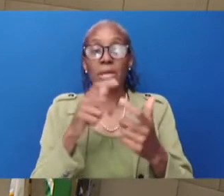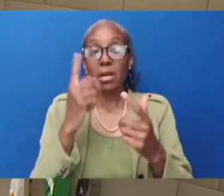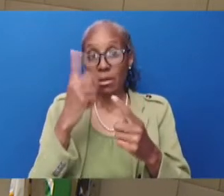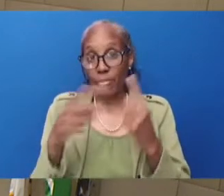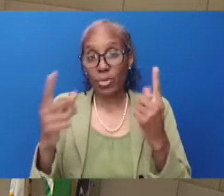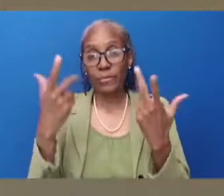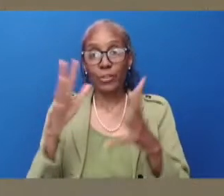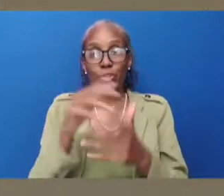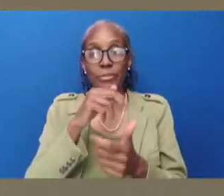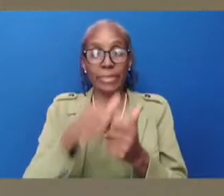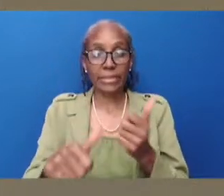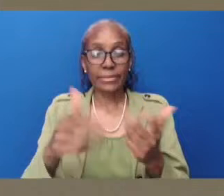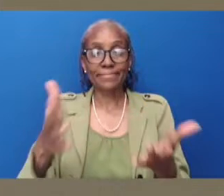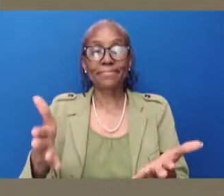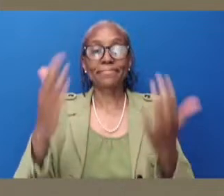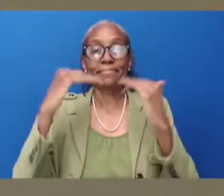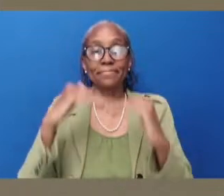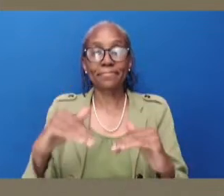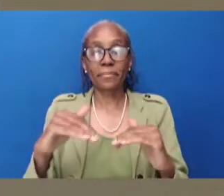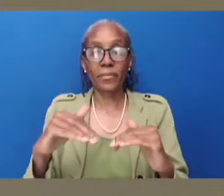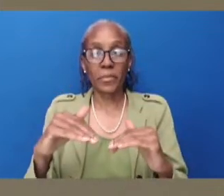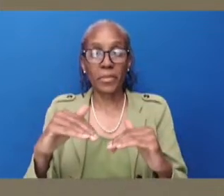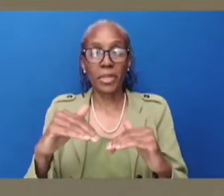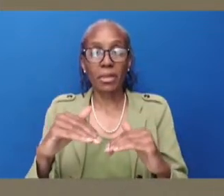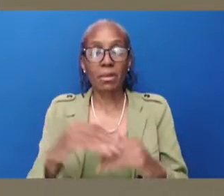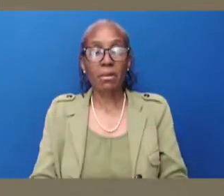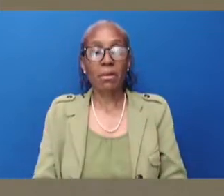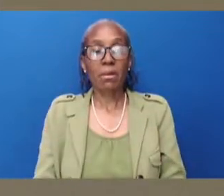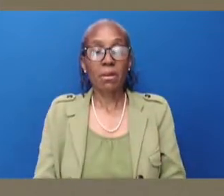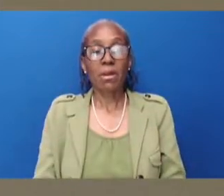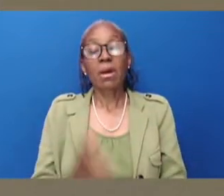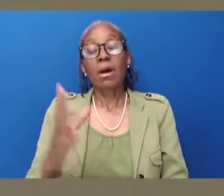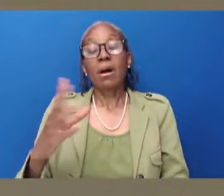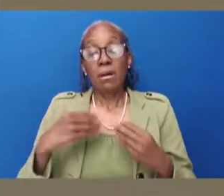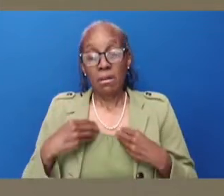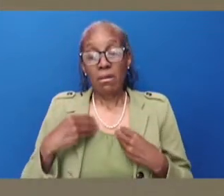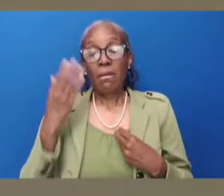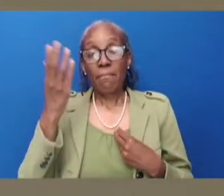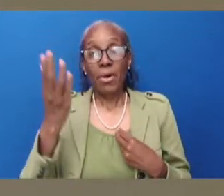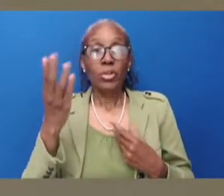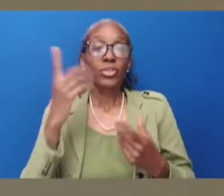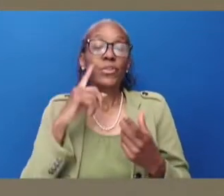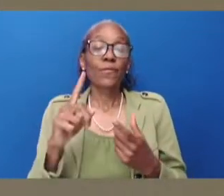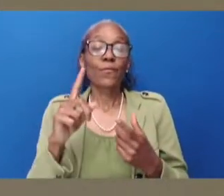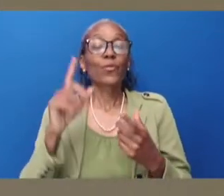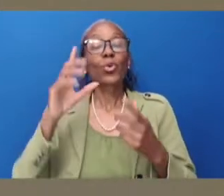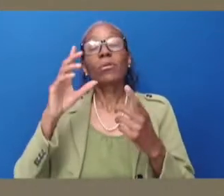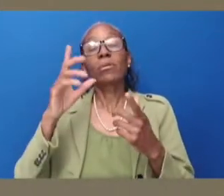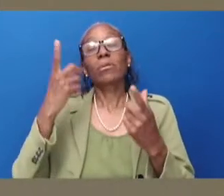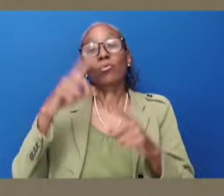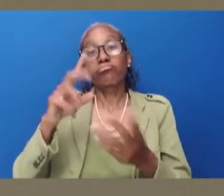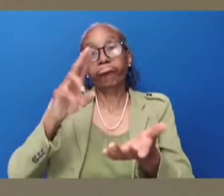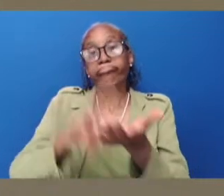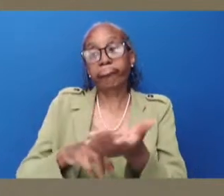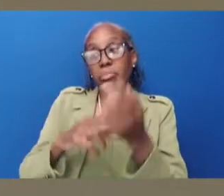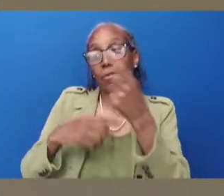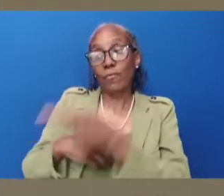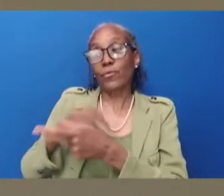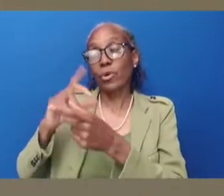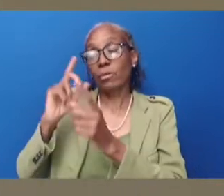ALL THOSE IN FAVOR, SAY AYE? AYE. OPPOSED? AYES HAVE IT.